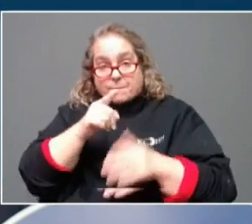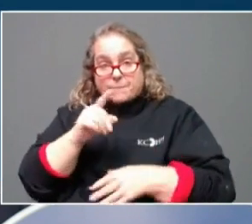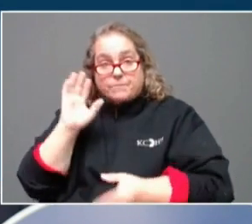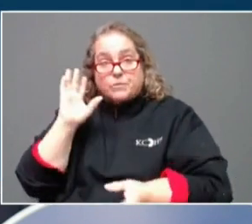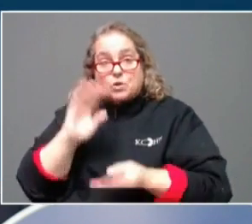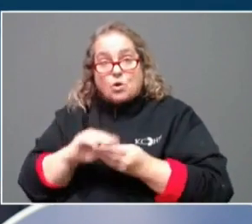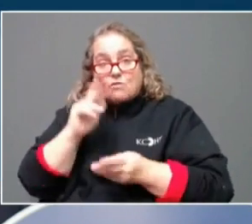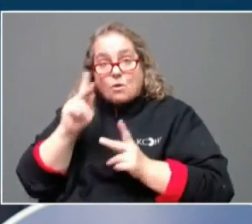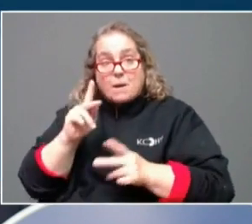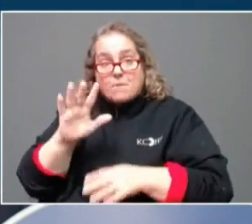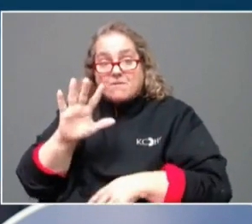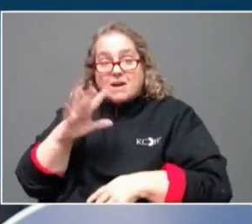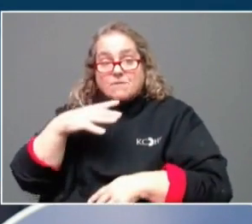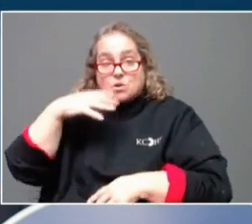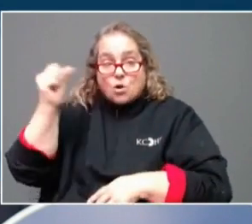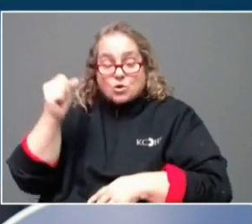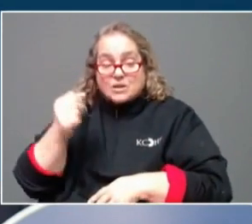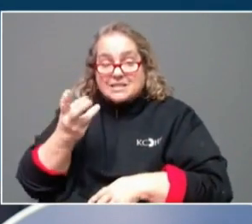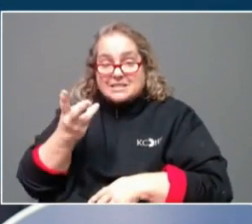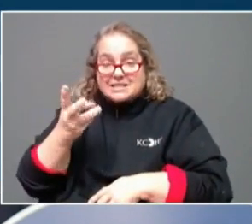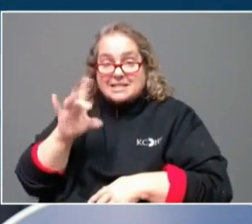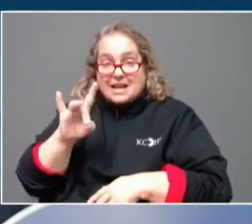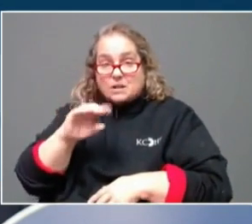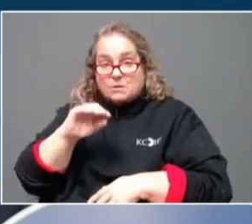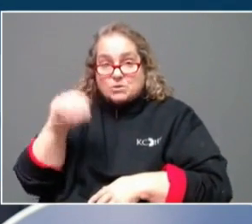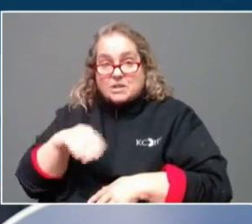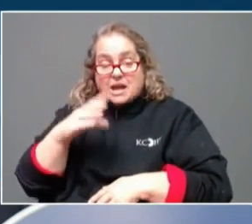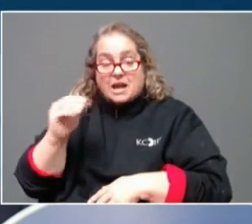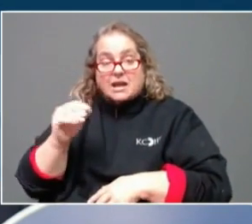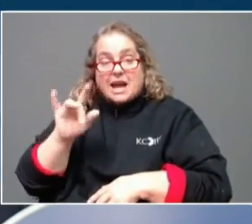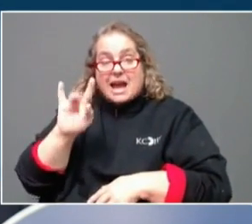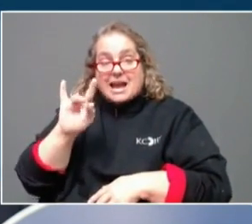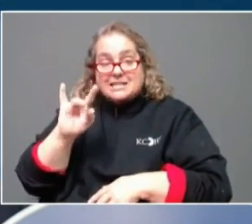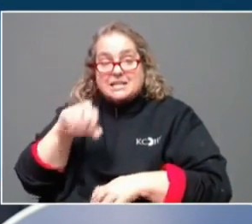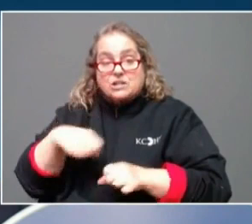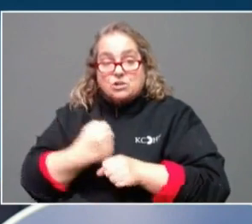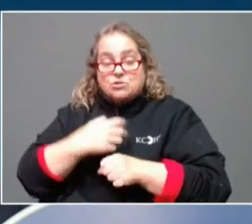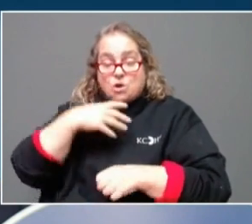and older is 68% and the total for 18 years and older is 75%. So that's